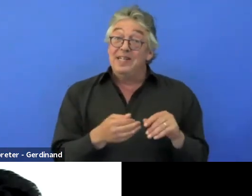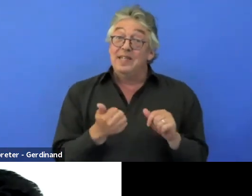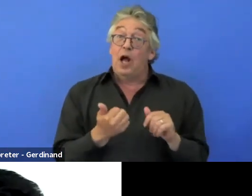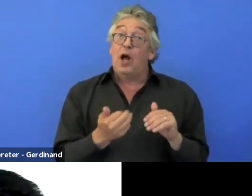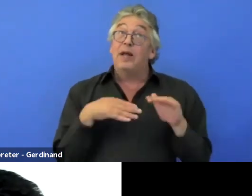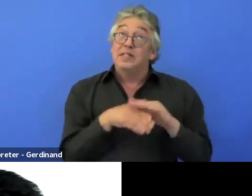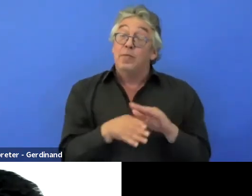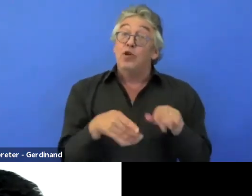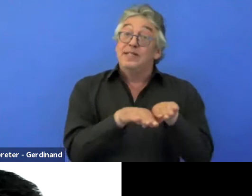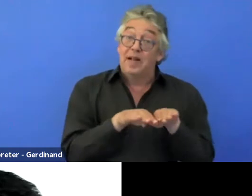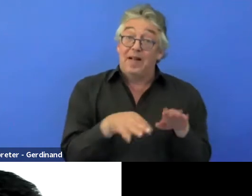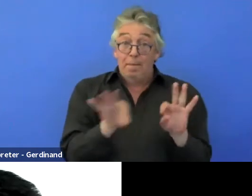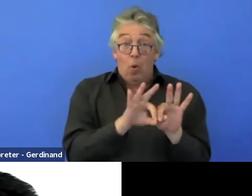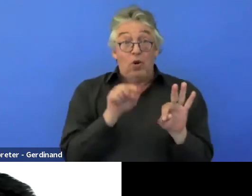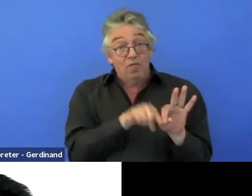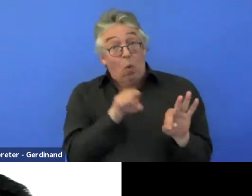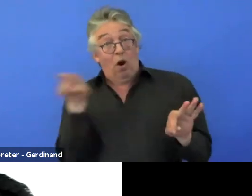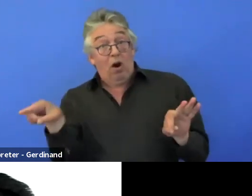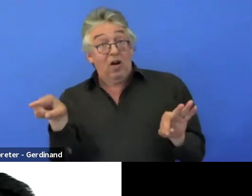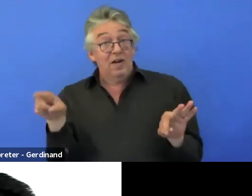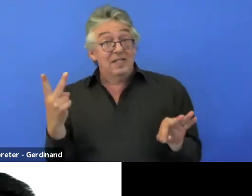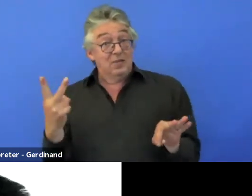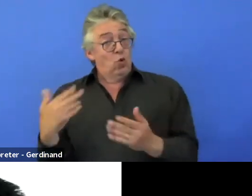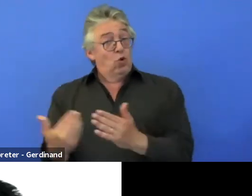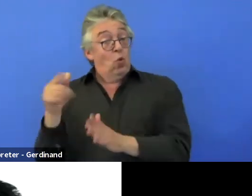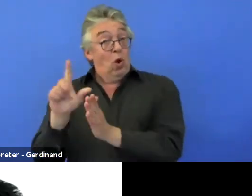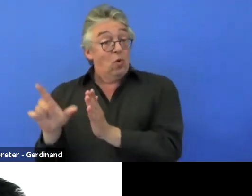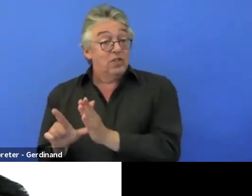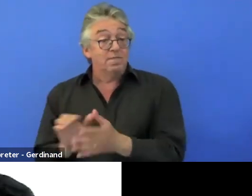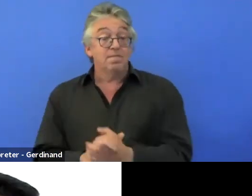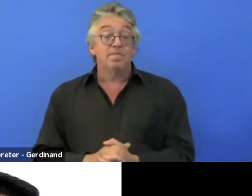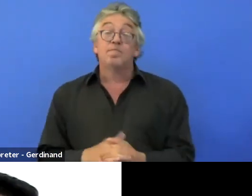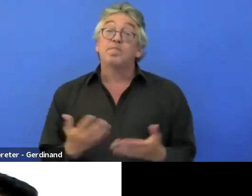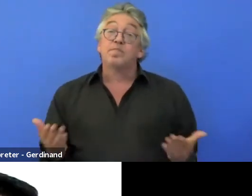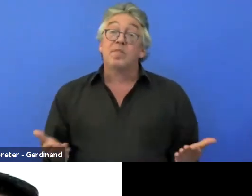The use of standards in the digital services act is limited